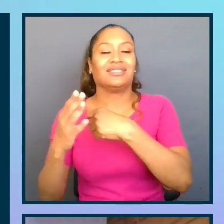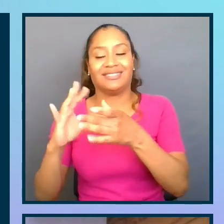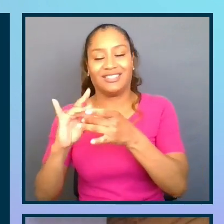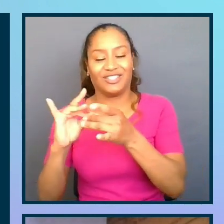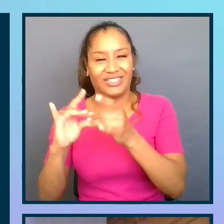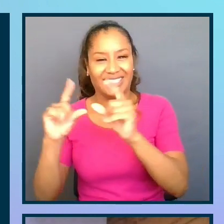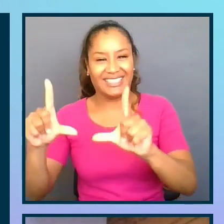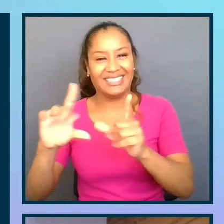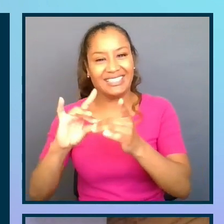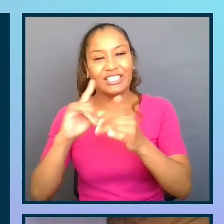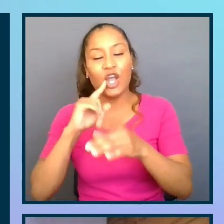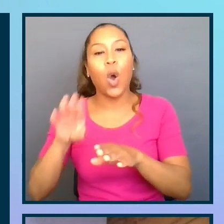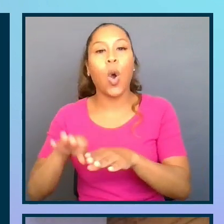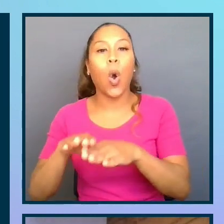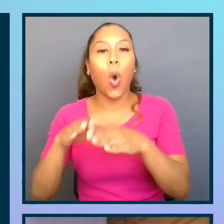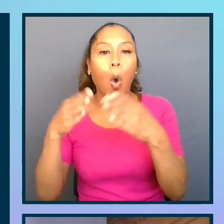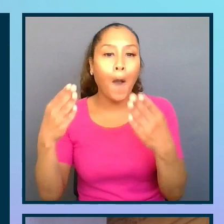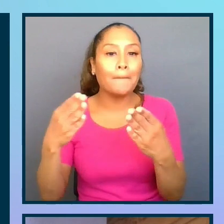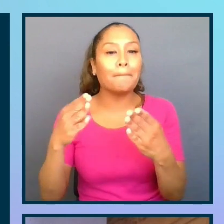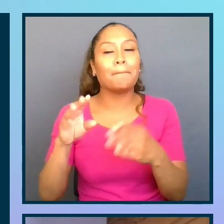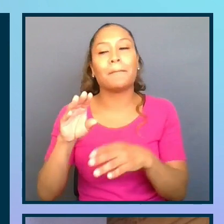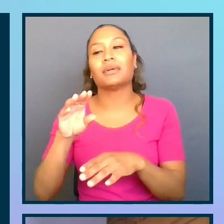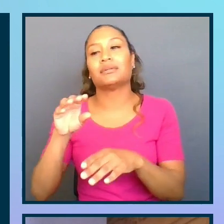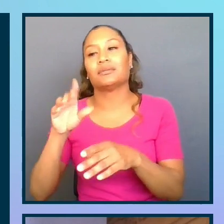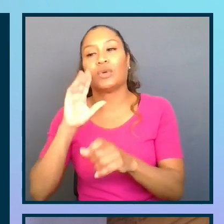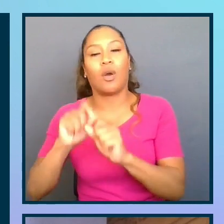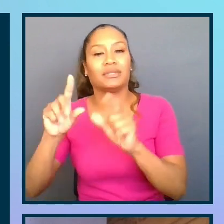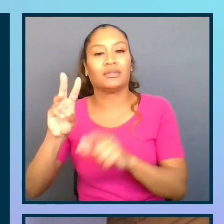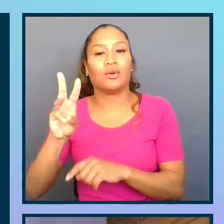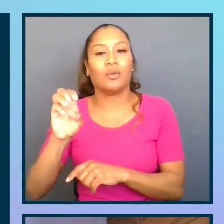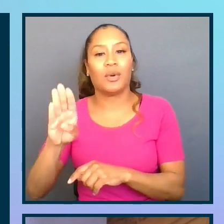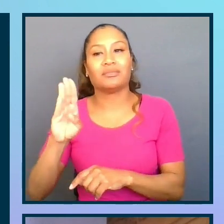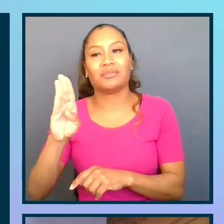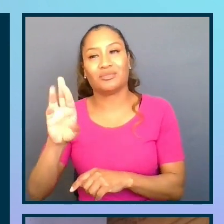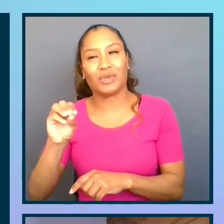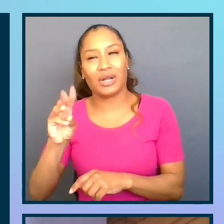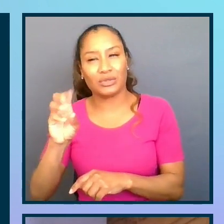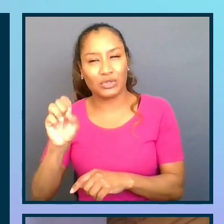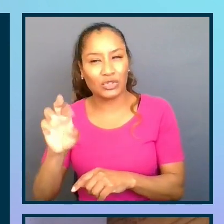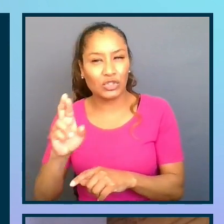opens in a web browser. So we specifically call out those announcements